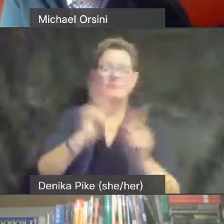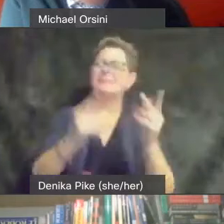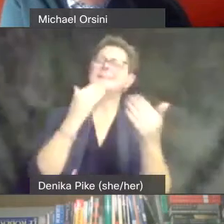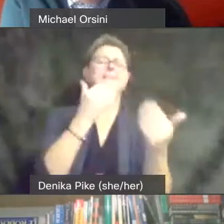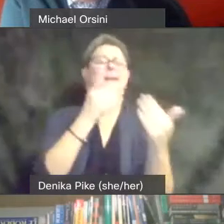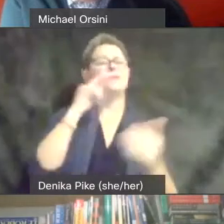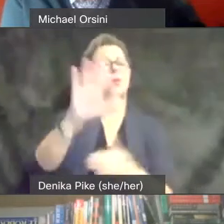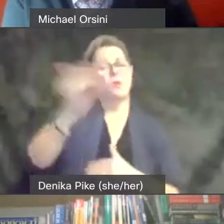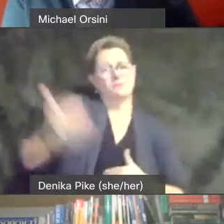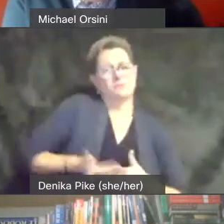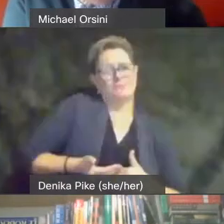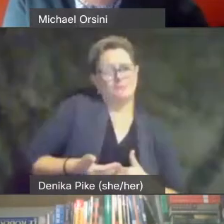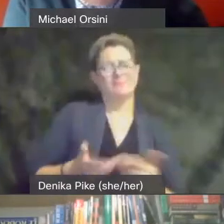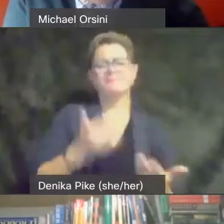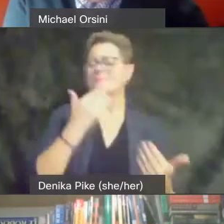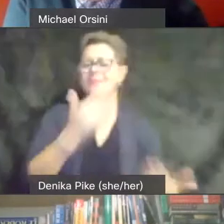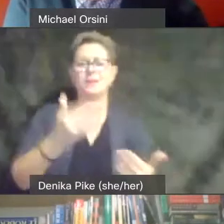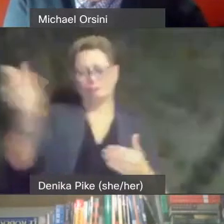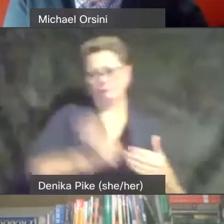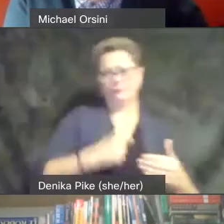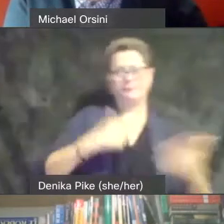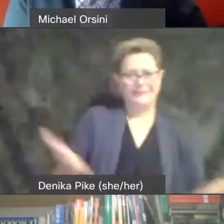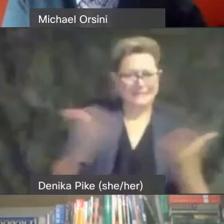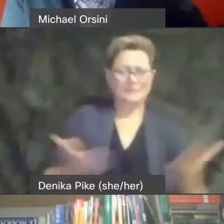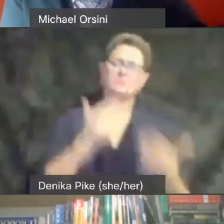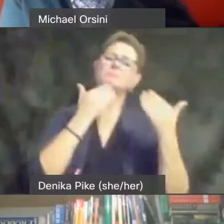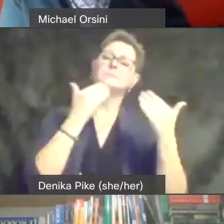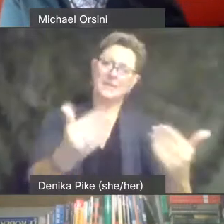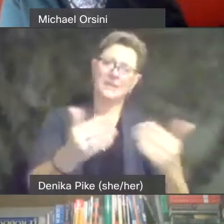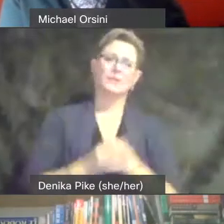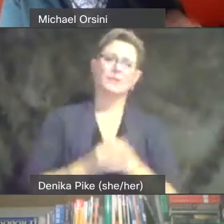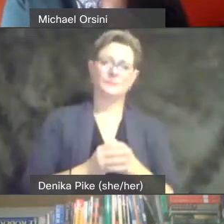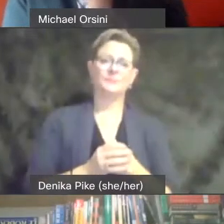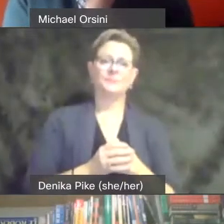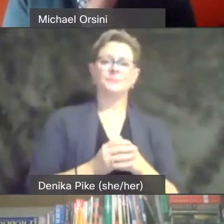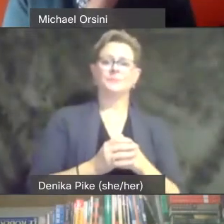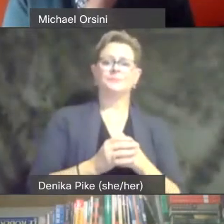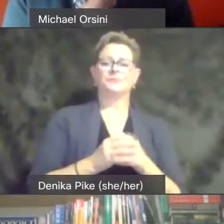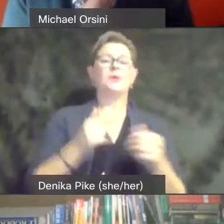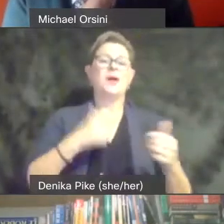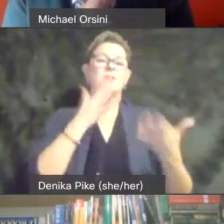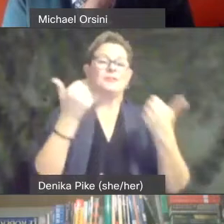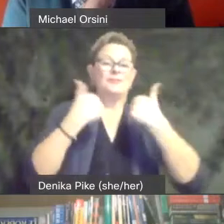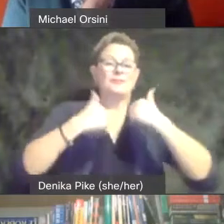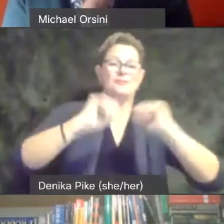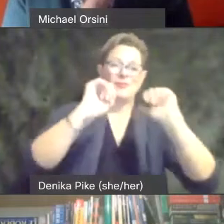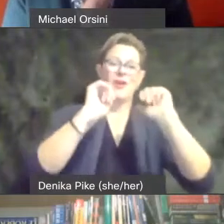No pressure to be the last speaker after hearing my fabulous Co panelists. So I'm going to try to say something semi meaningful here.